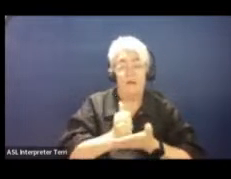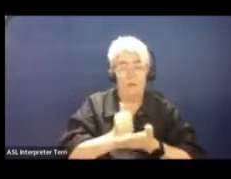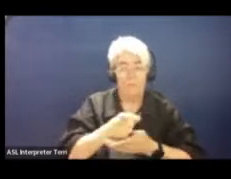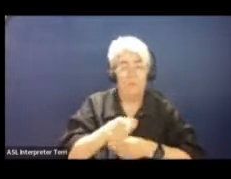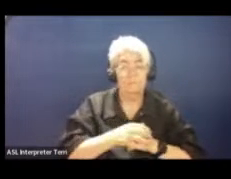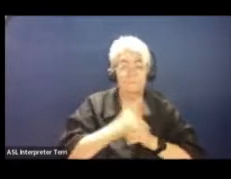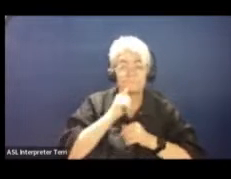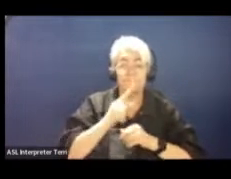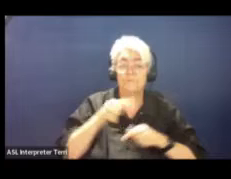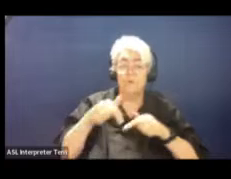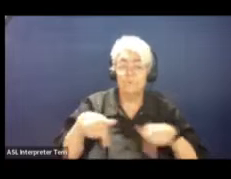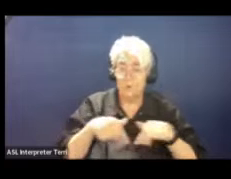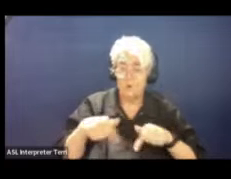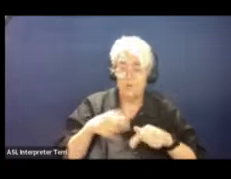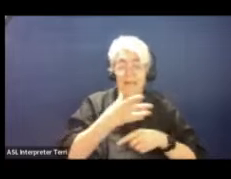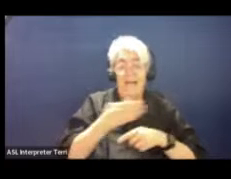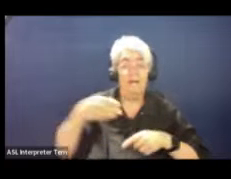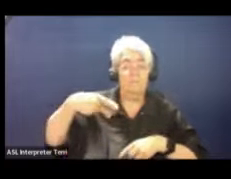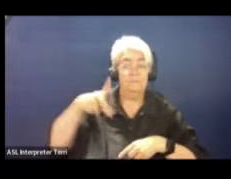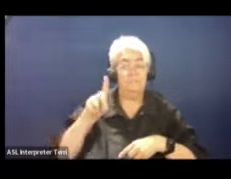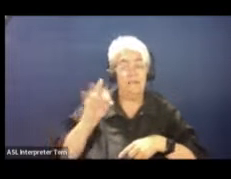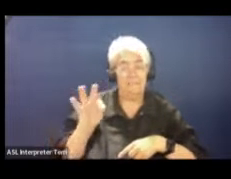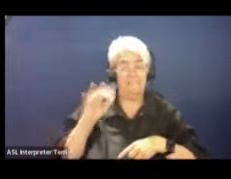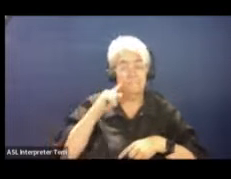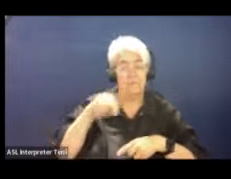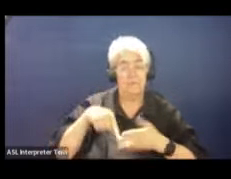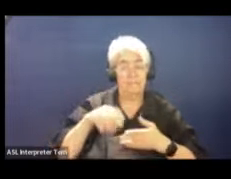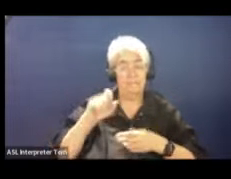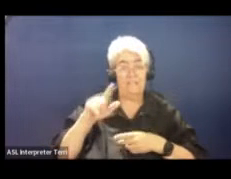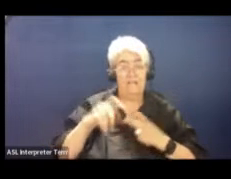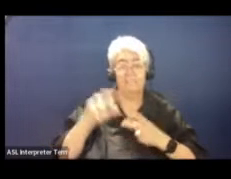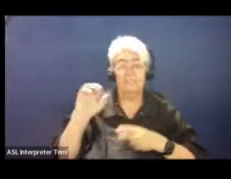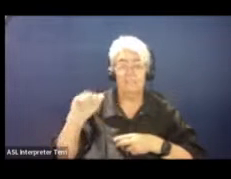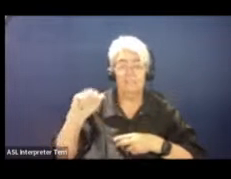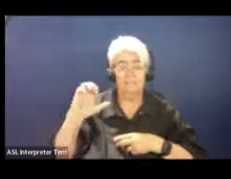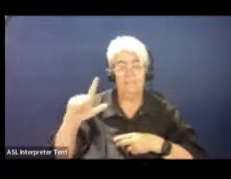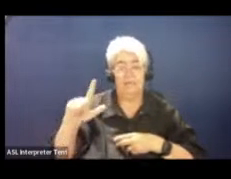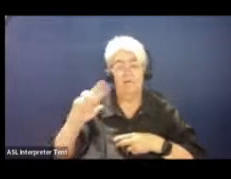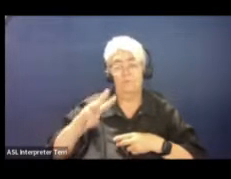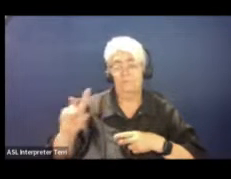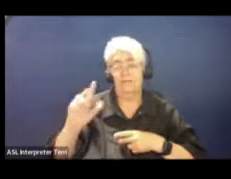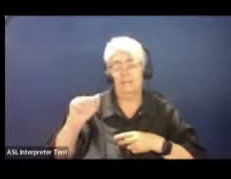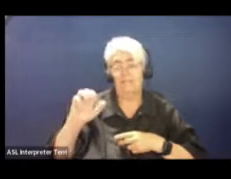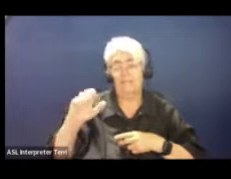including a PDF version of the slides will be available on the ACL website@acl.gov. Jack Storti: Next slide.